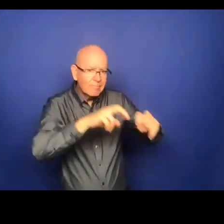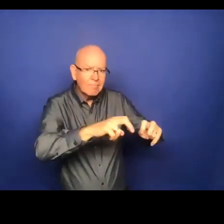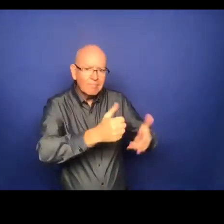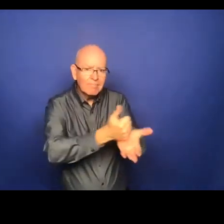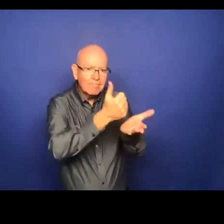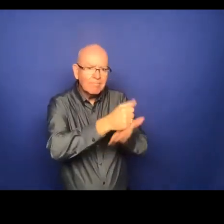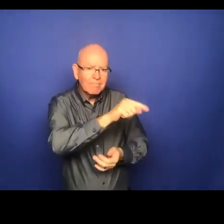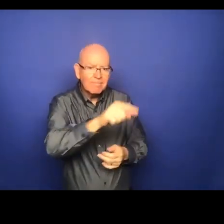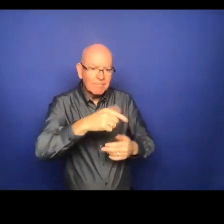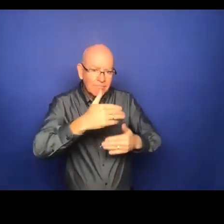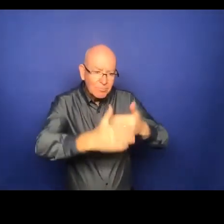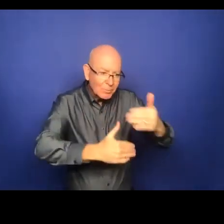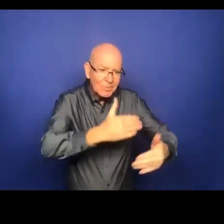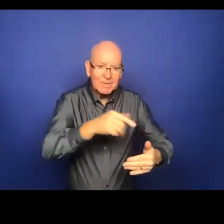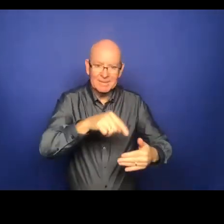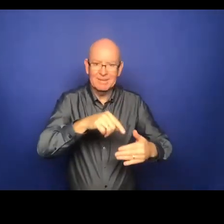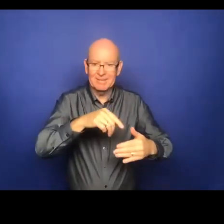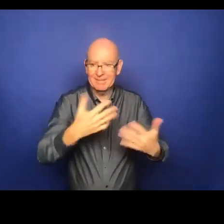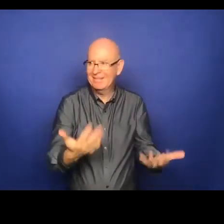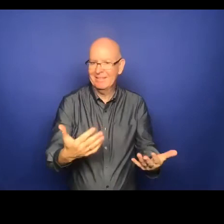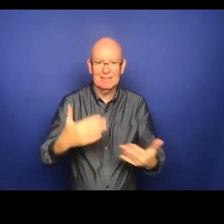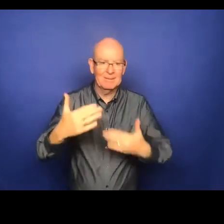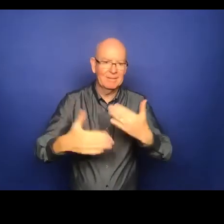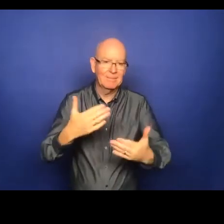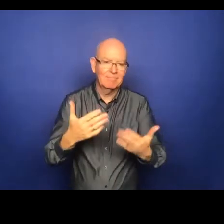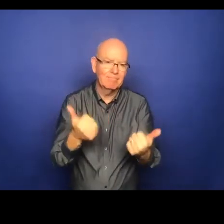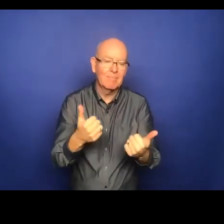also serve surveys and processes that are taking place at